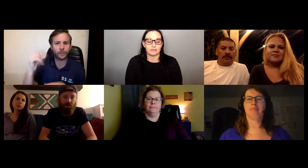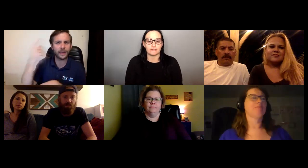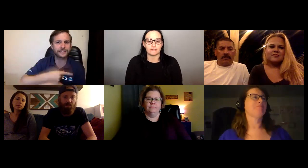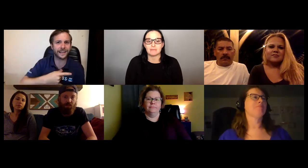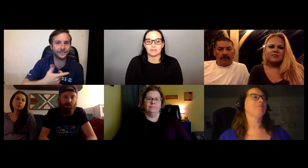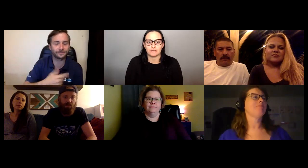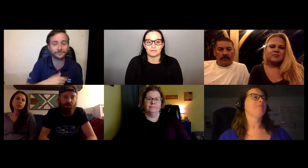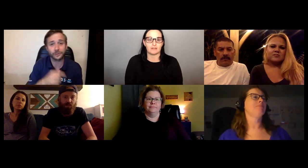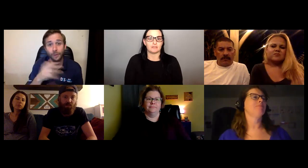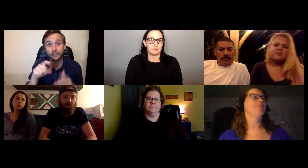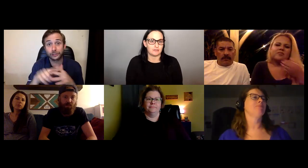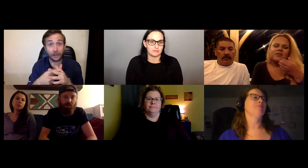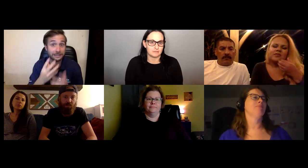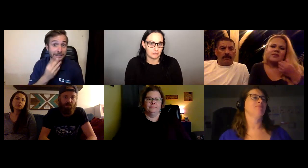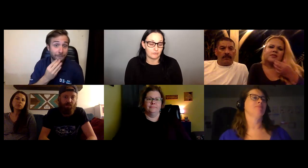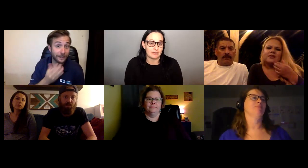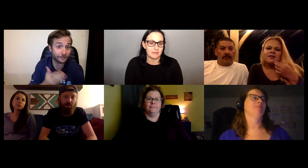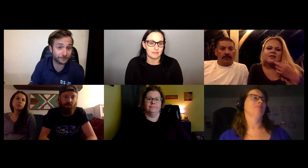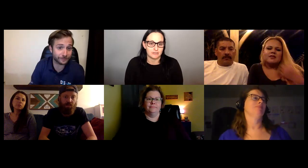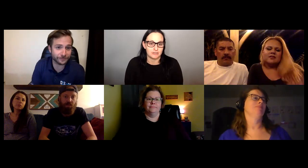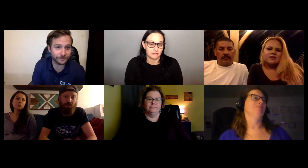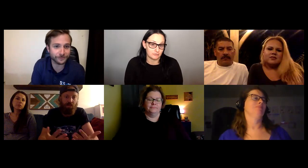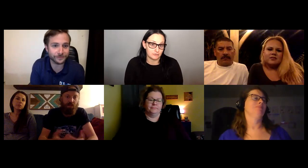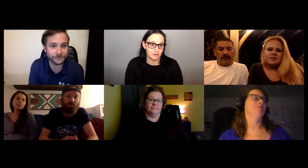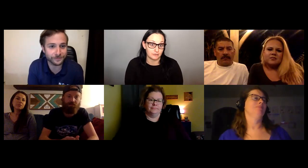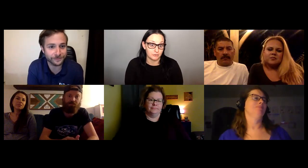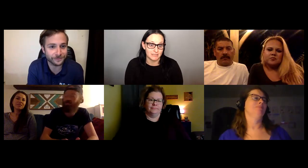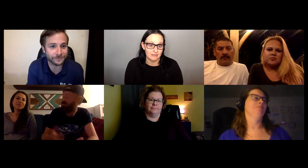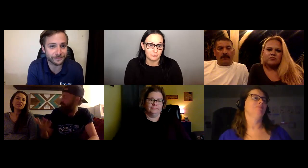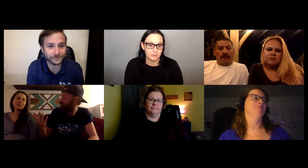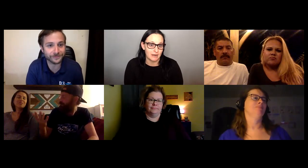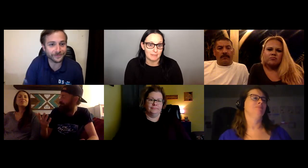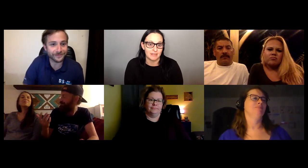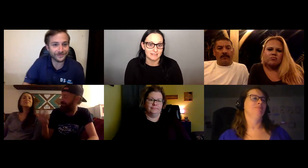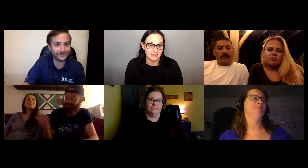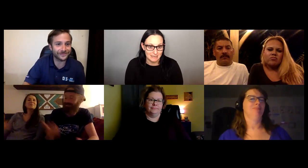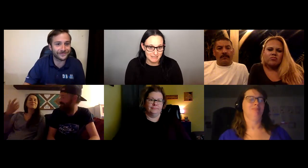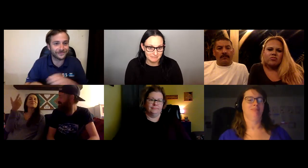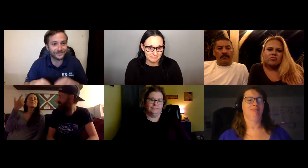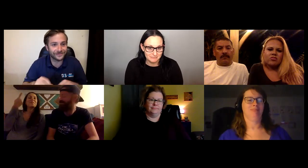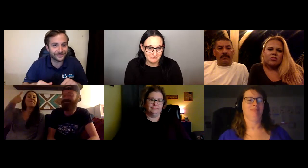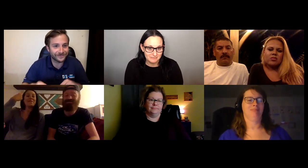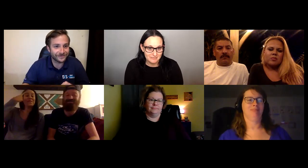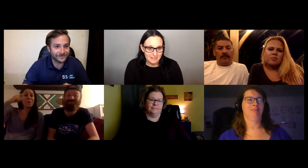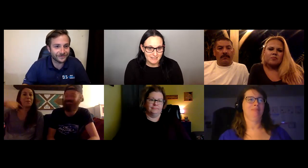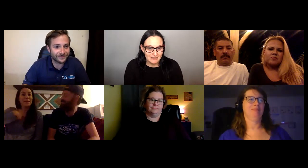first time that you found out that your children were deaf what happened that